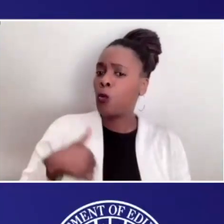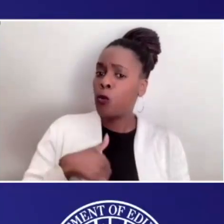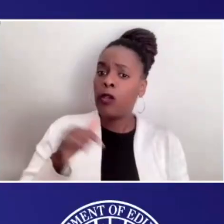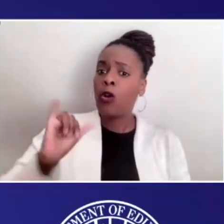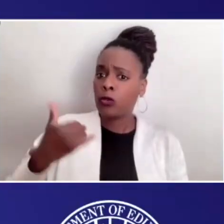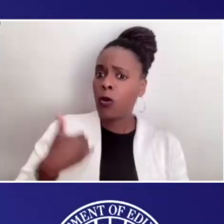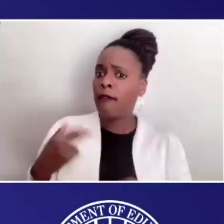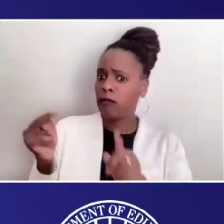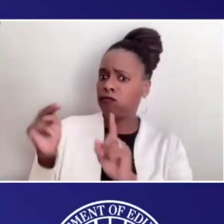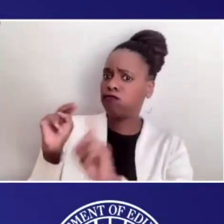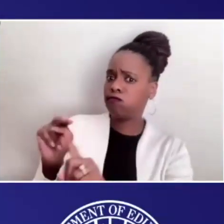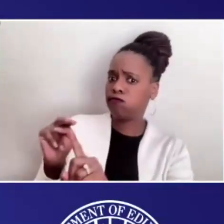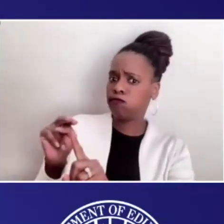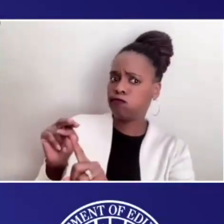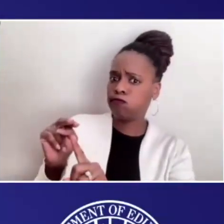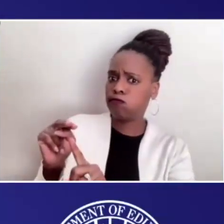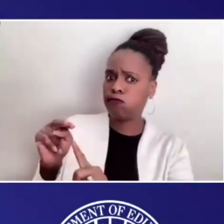things through their lens on the legal